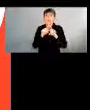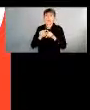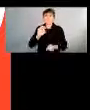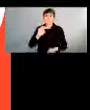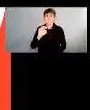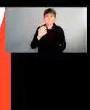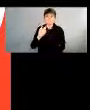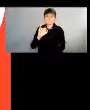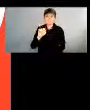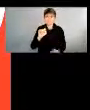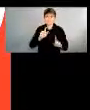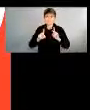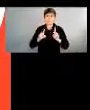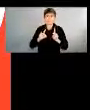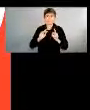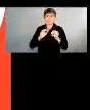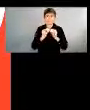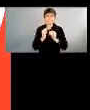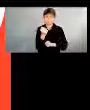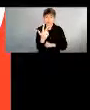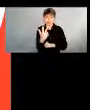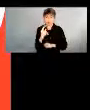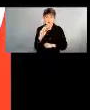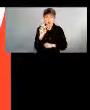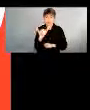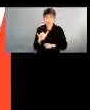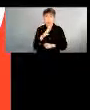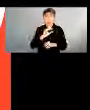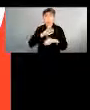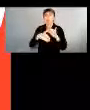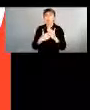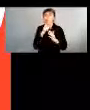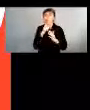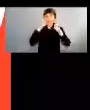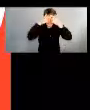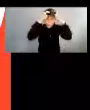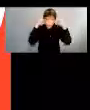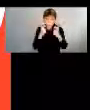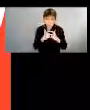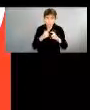and all First Nation, Métis and Inuit peoples, from across North America, that call Calgary,